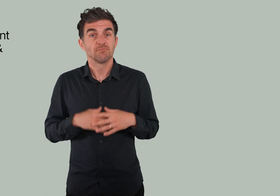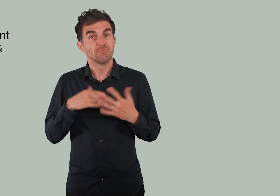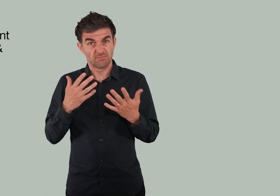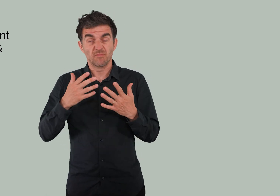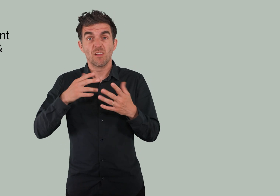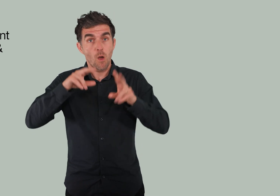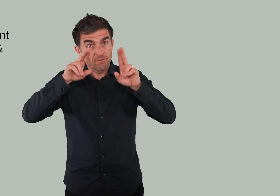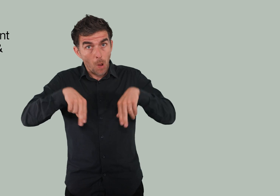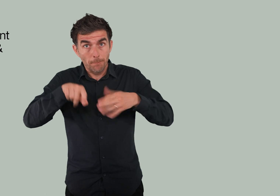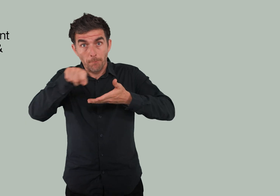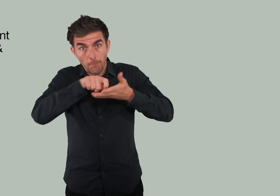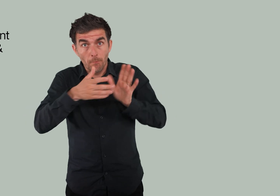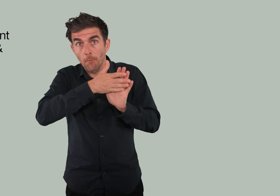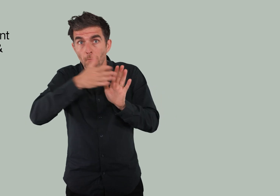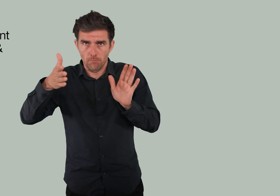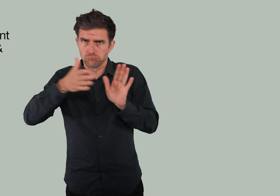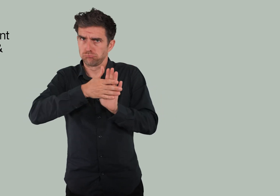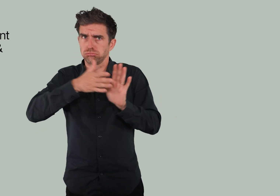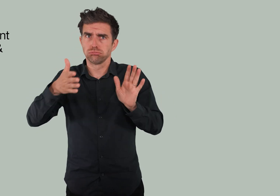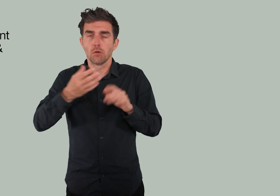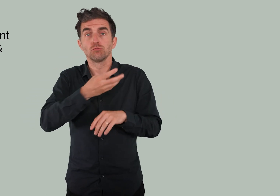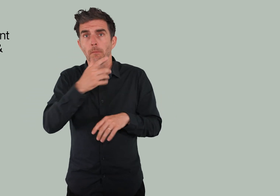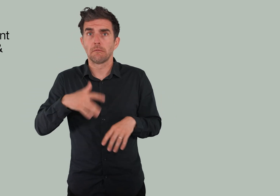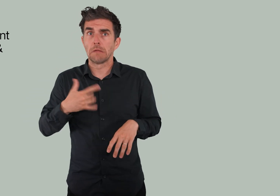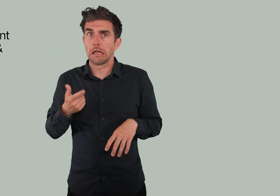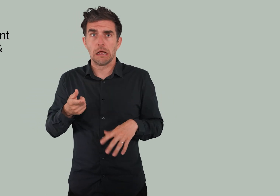Despite the length of the form, some applicants feel that it doesn’t